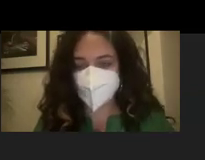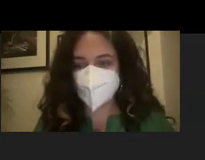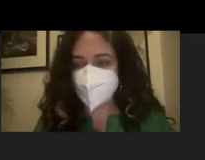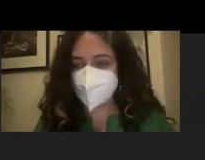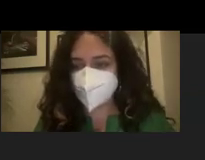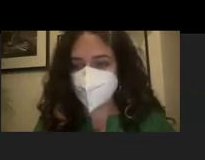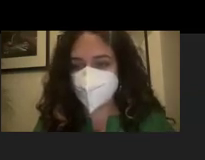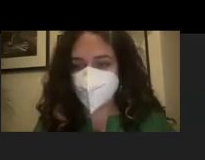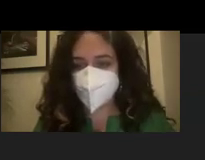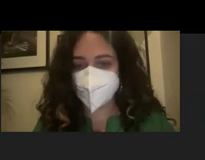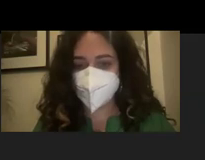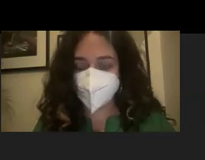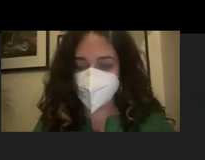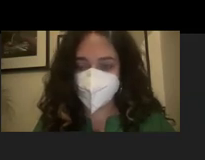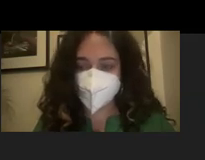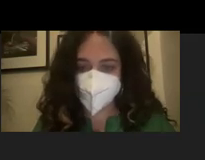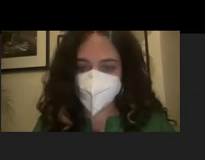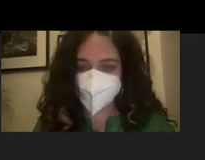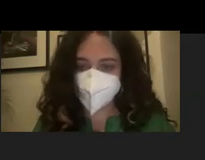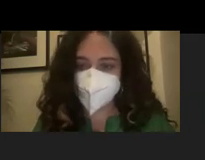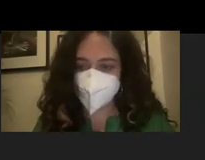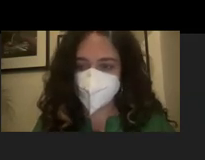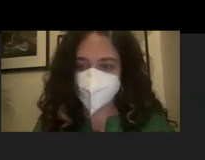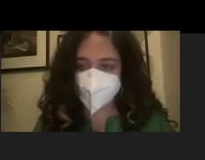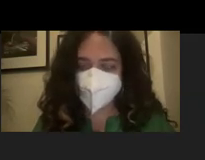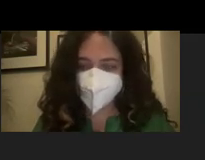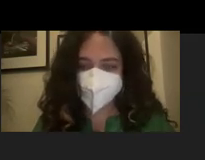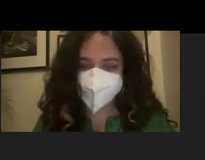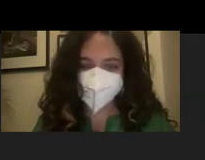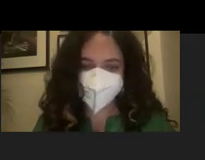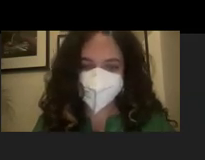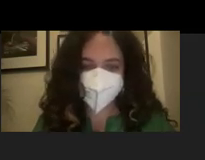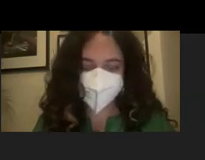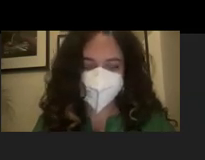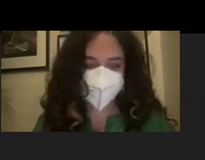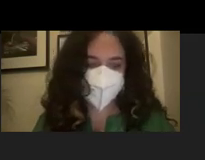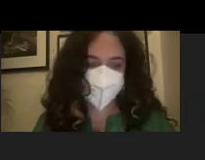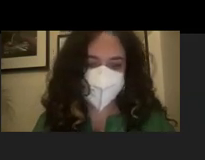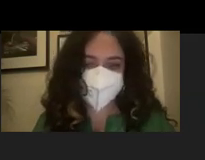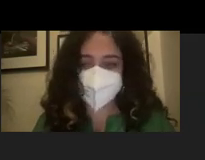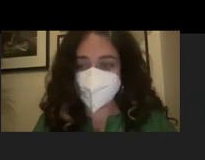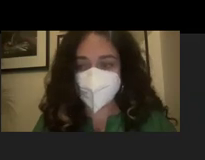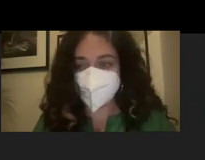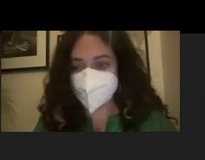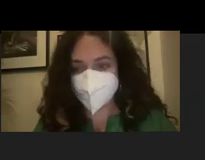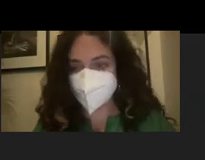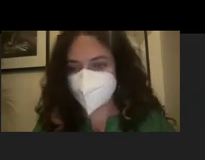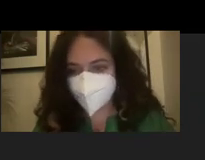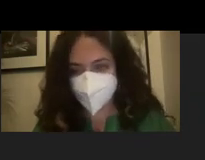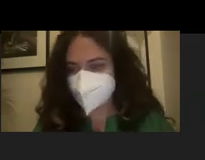a primary focus on the sterilization of Latinx and black women and again I wish we could there could